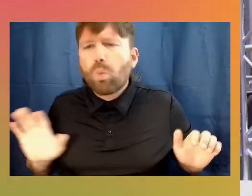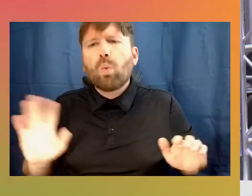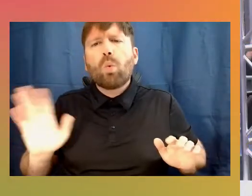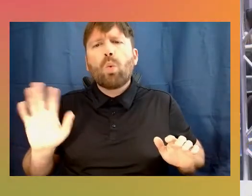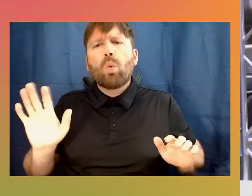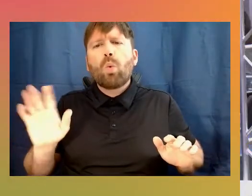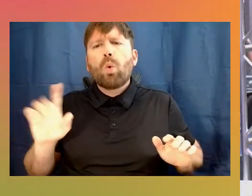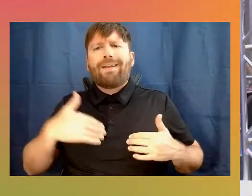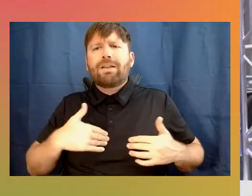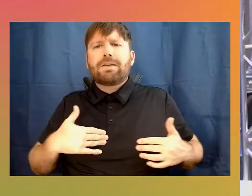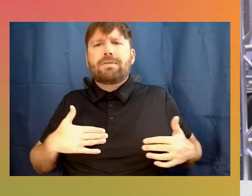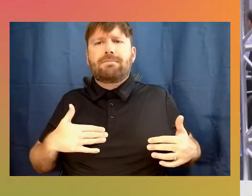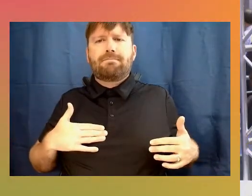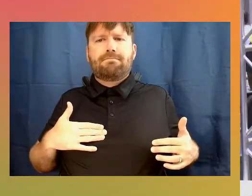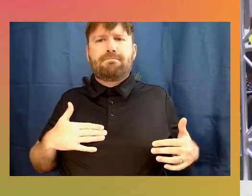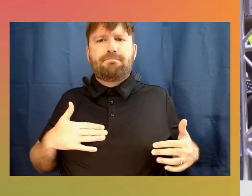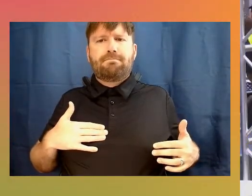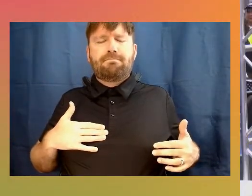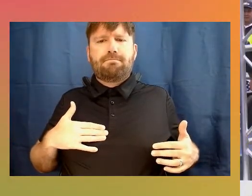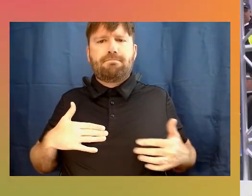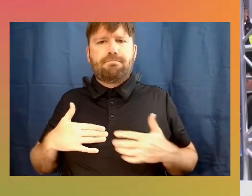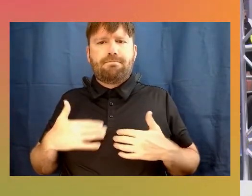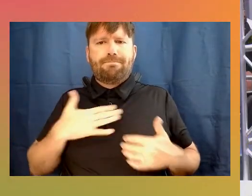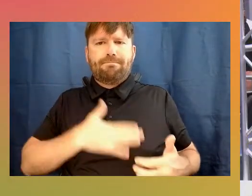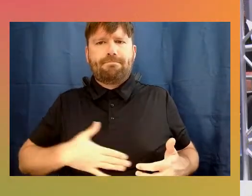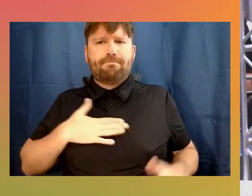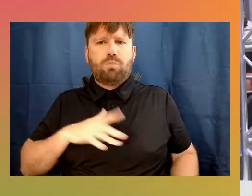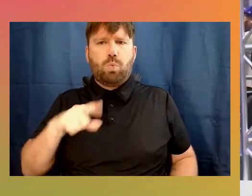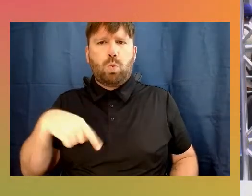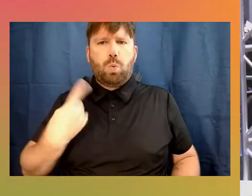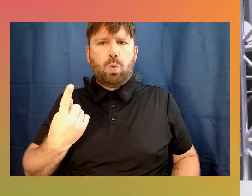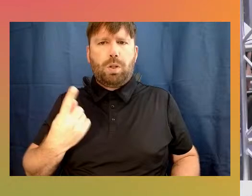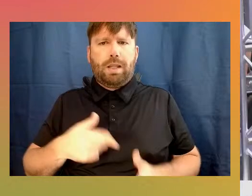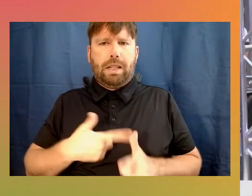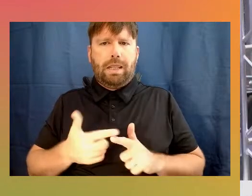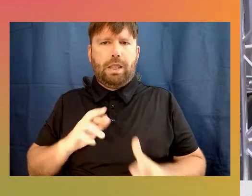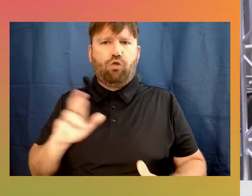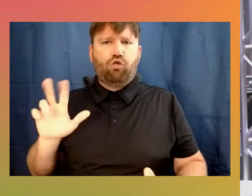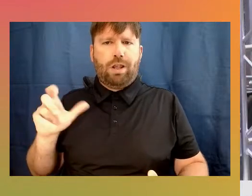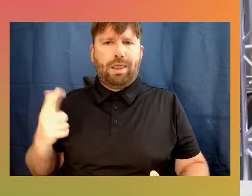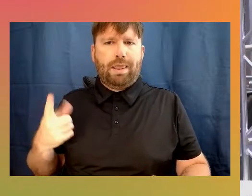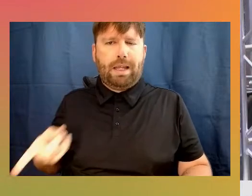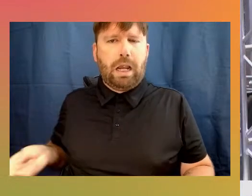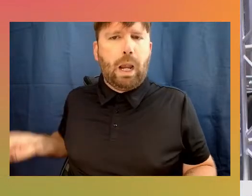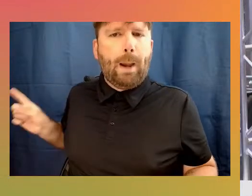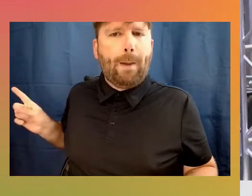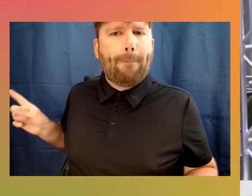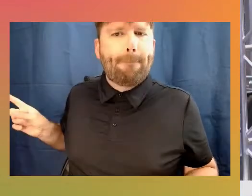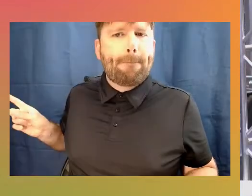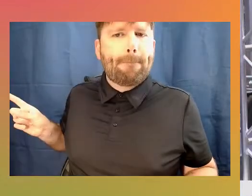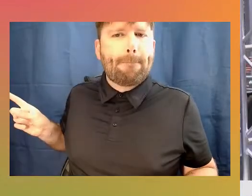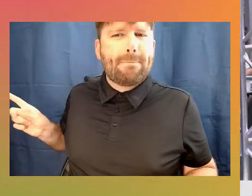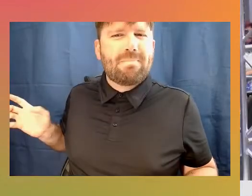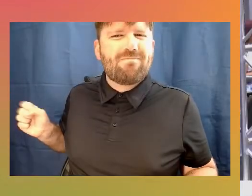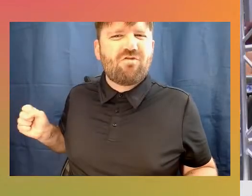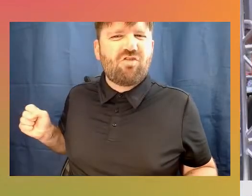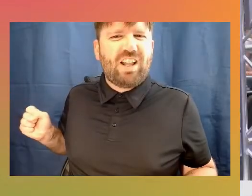I WANT YOU INSTEAD OF LAUNCHING FORWARD I WANT YOU TO THINK OF MOVING YOUR CHEST FORWARD SO